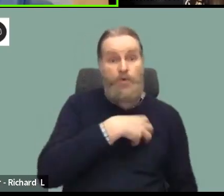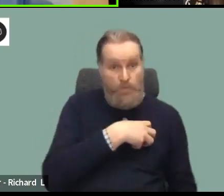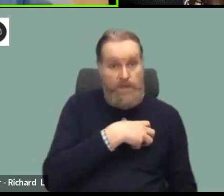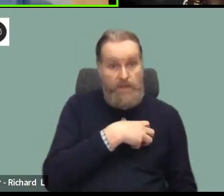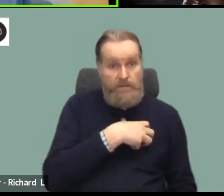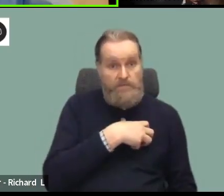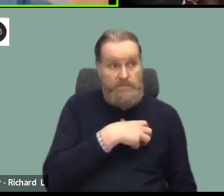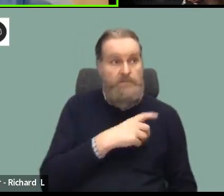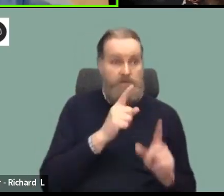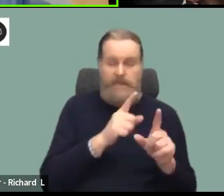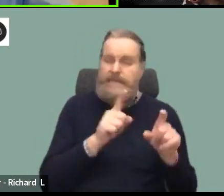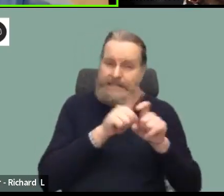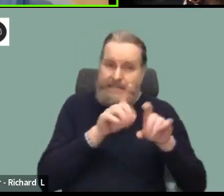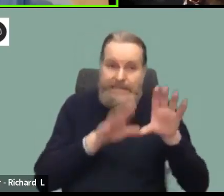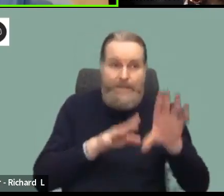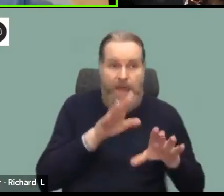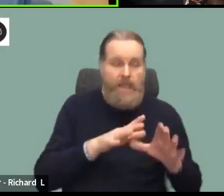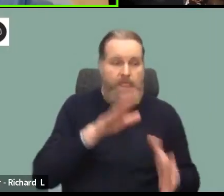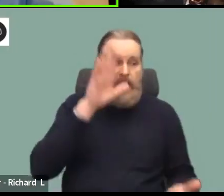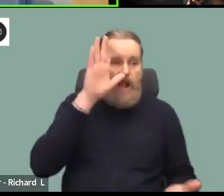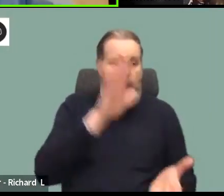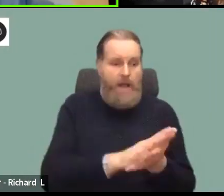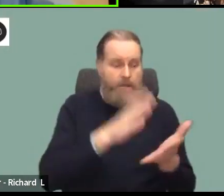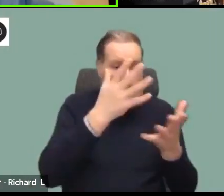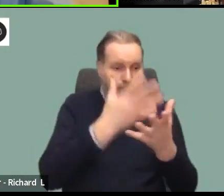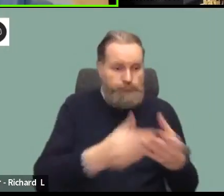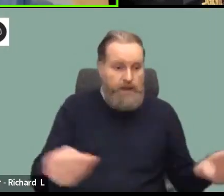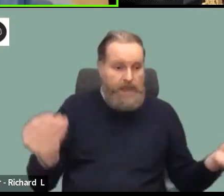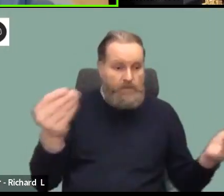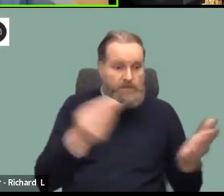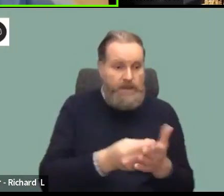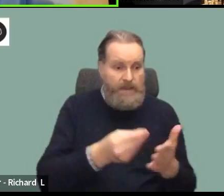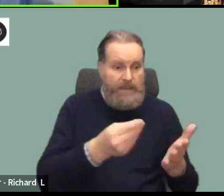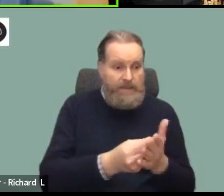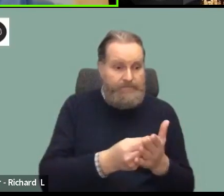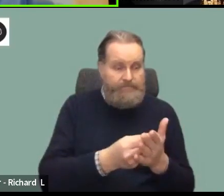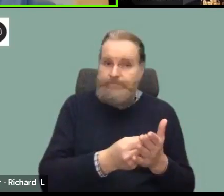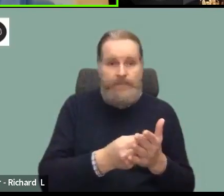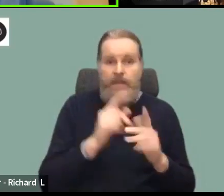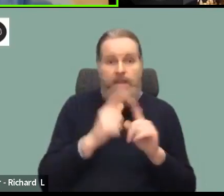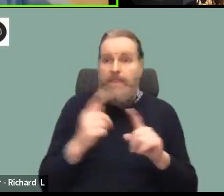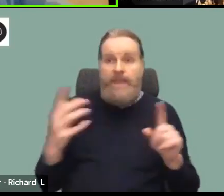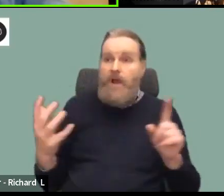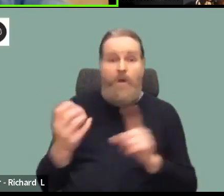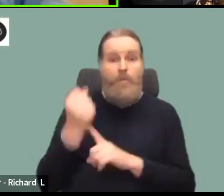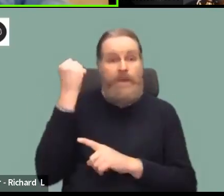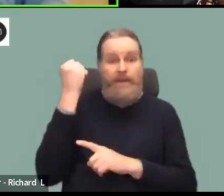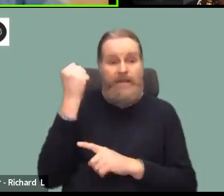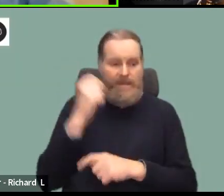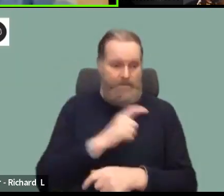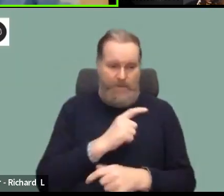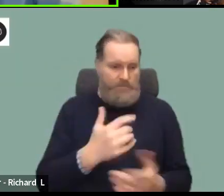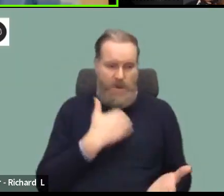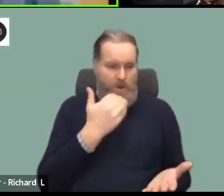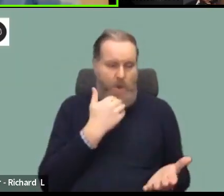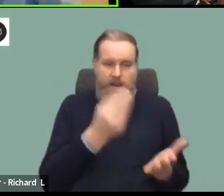our sister unions who had a strategy like this in the past and I've run out of money in the past and I've run out of money, and have not been able to win the district because they didn't have the money to